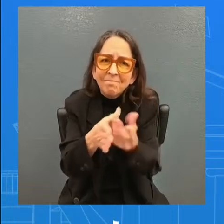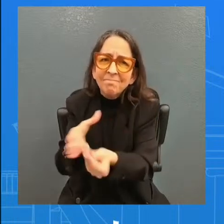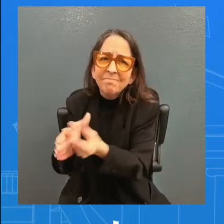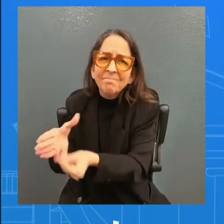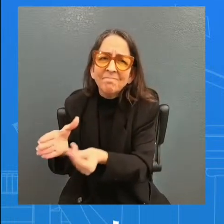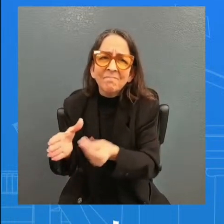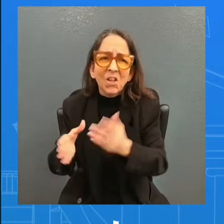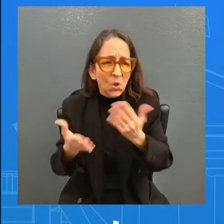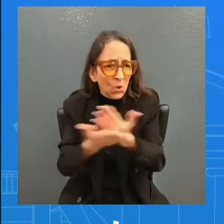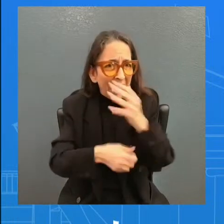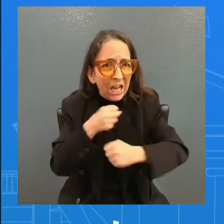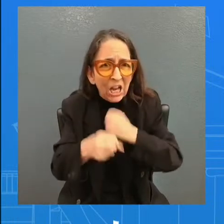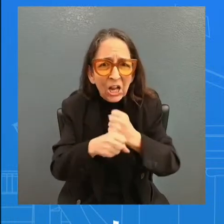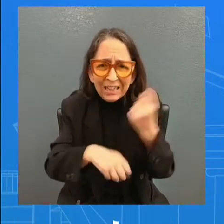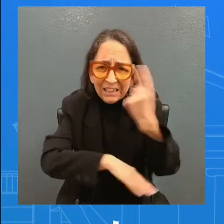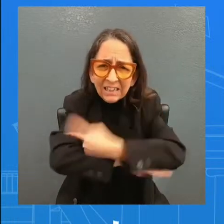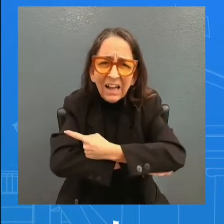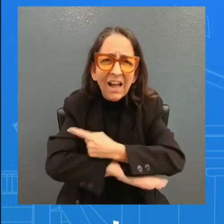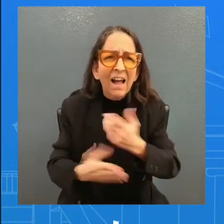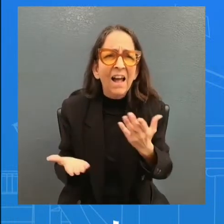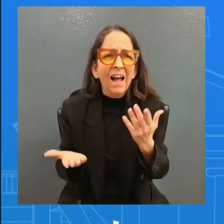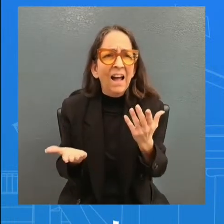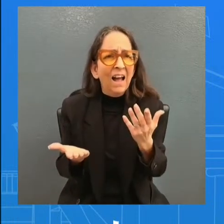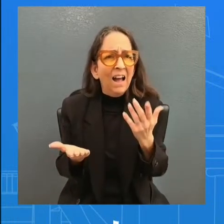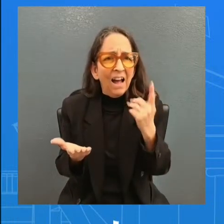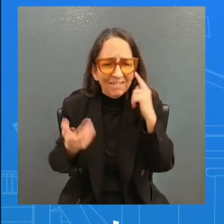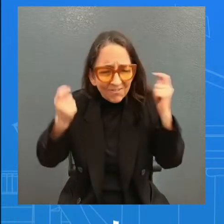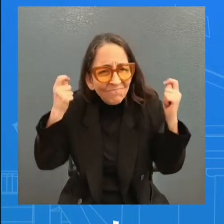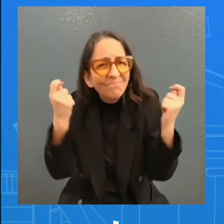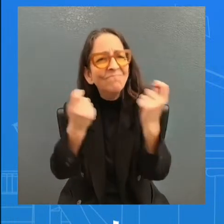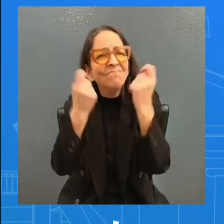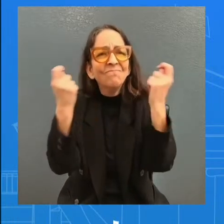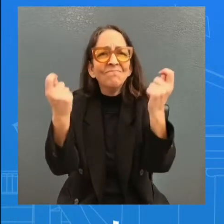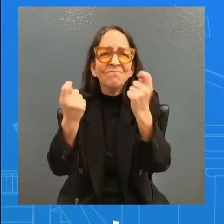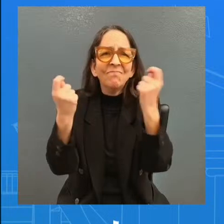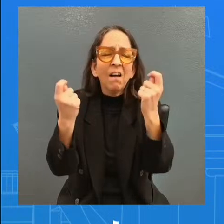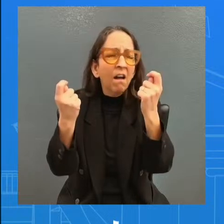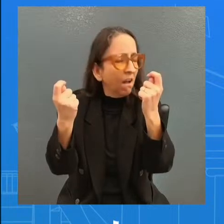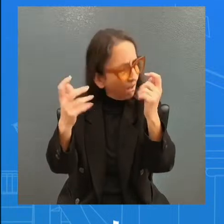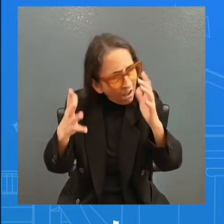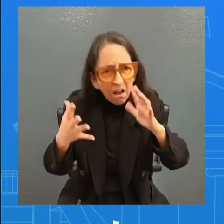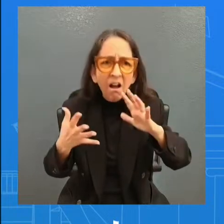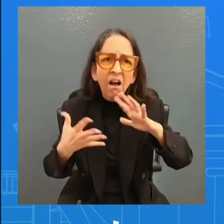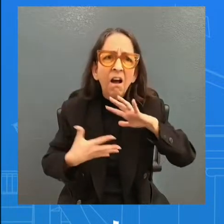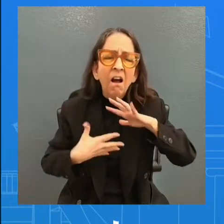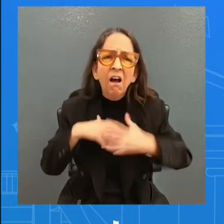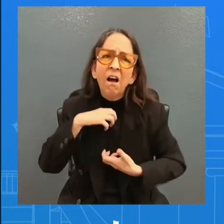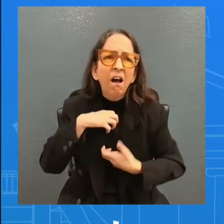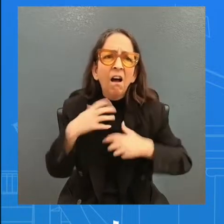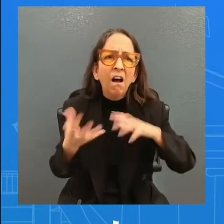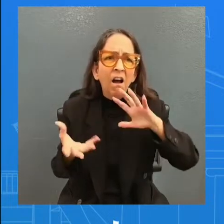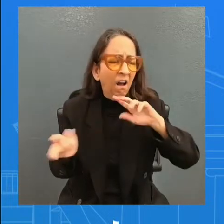Obviously, this is something that we will continue to condone [condemn]. But as I stated at the top, the president and the first lady